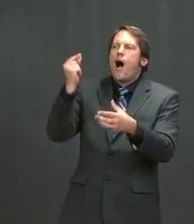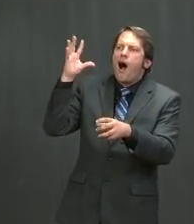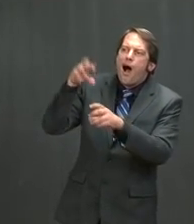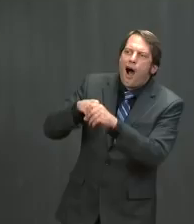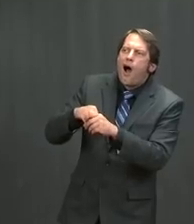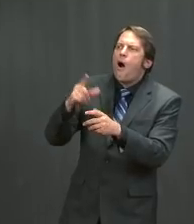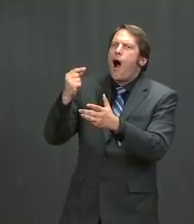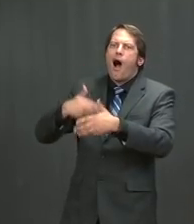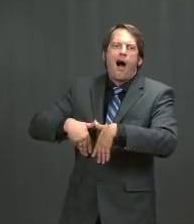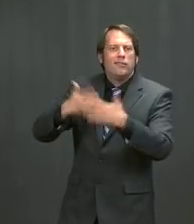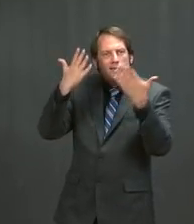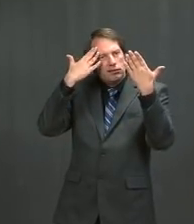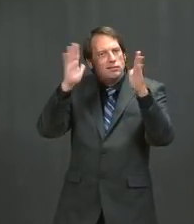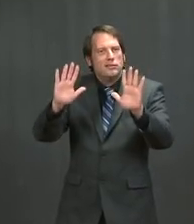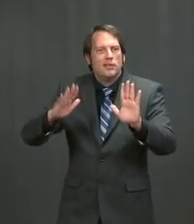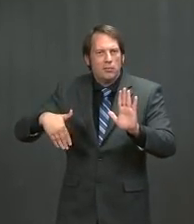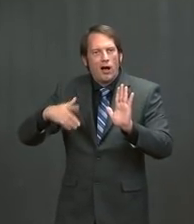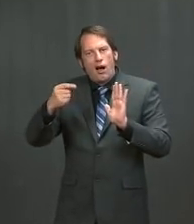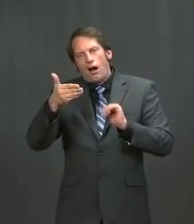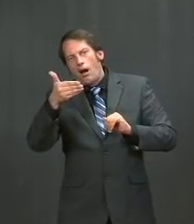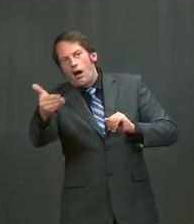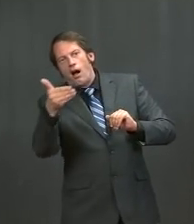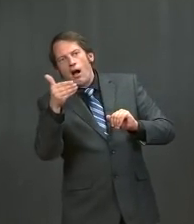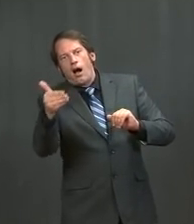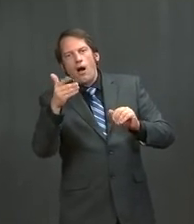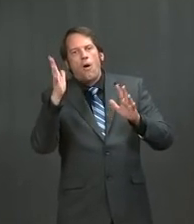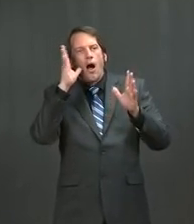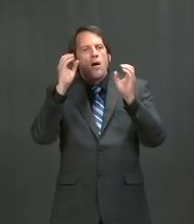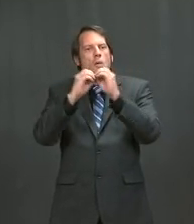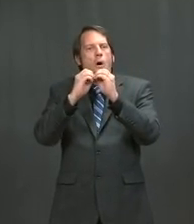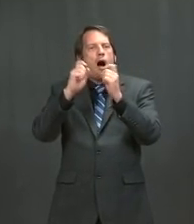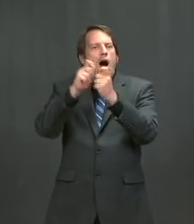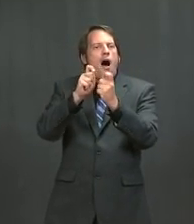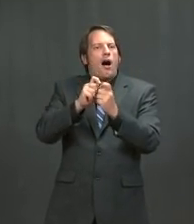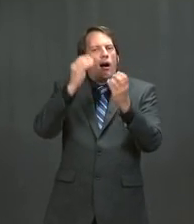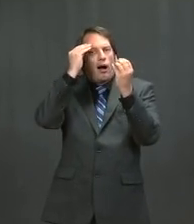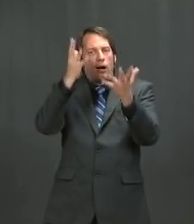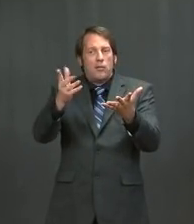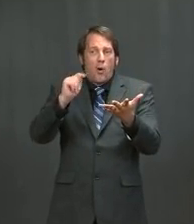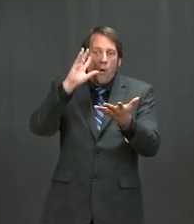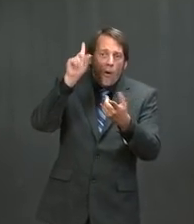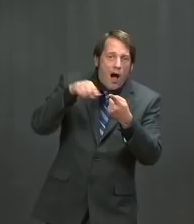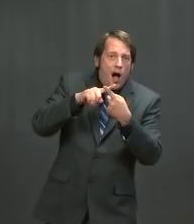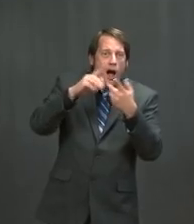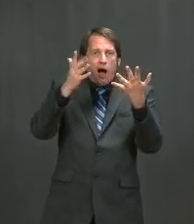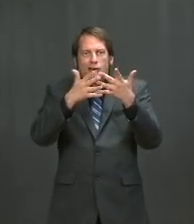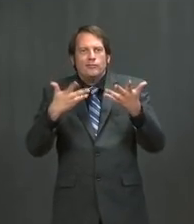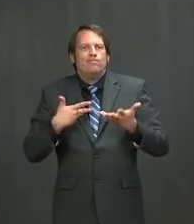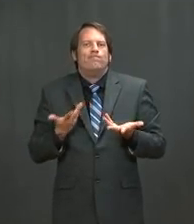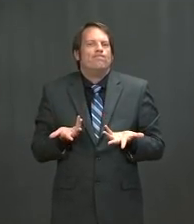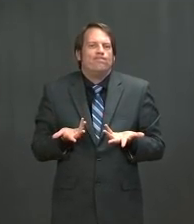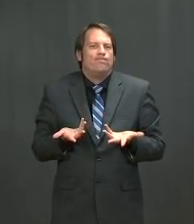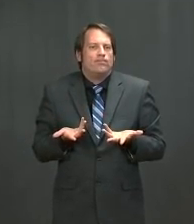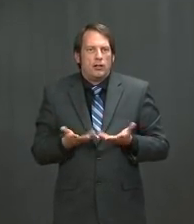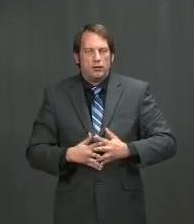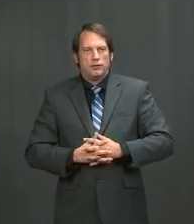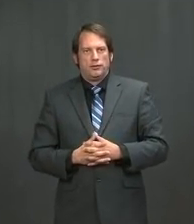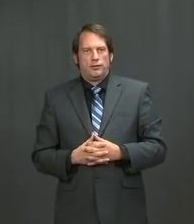but I don't have anything more specific than that at this point in time. Go ahead, Kaitlan. The Press: Just to follow on Jordan: The budget, are we not going to get it